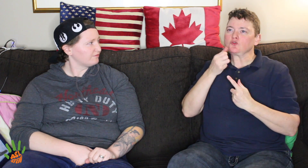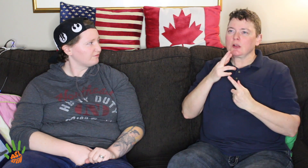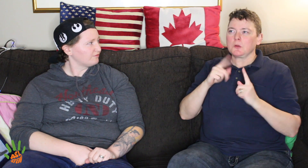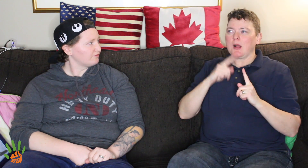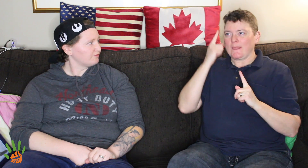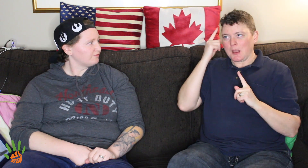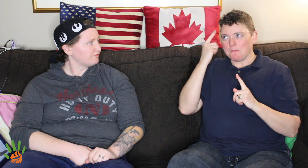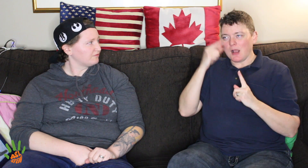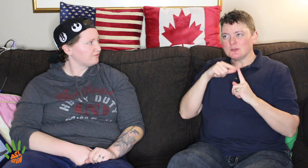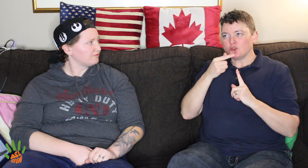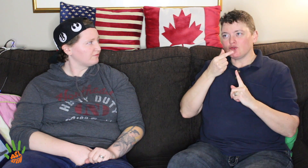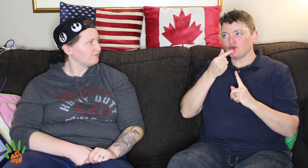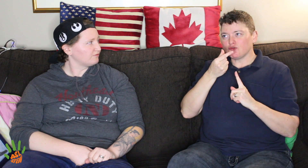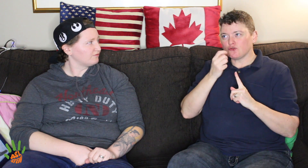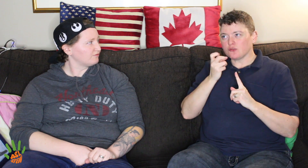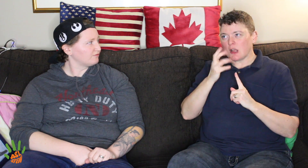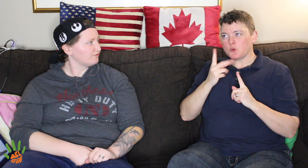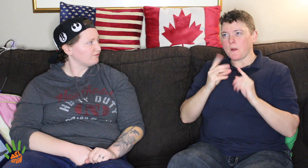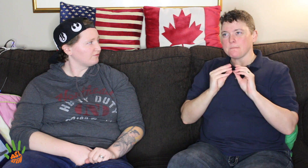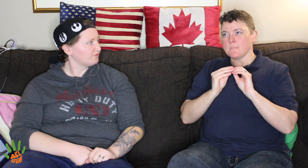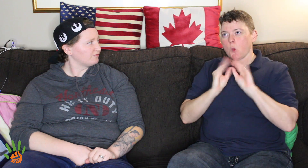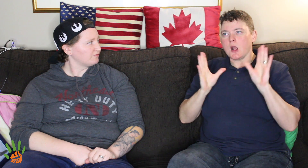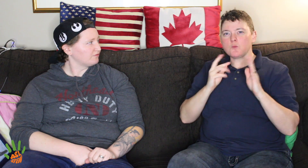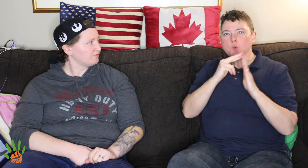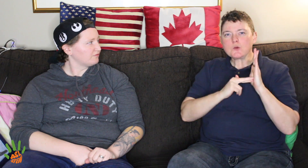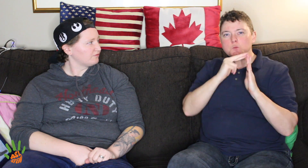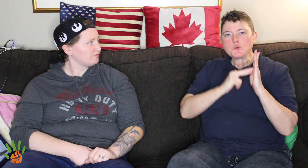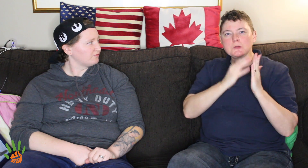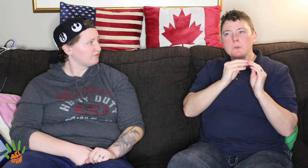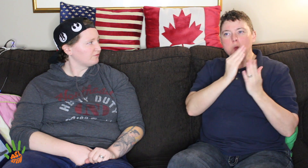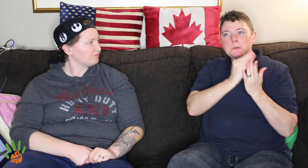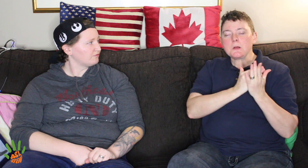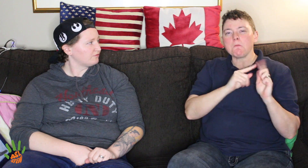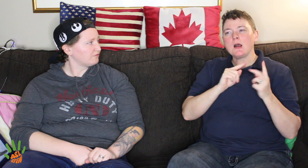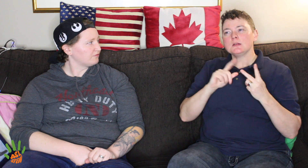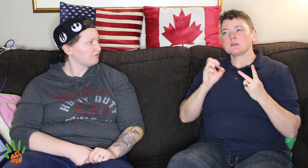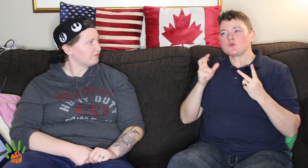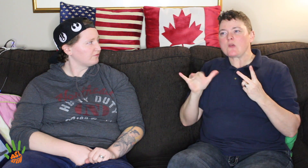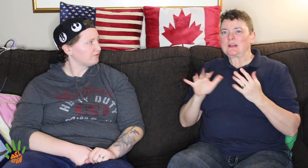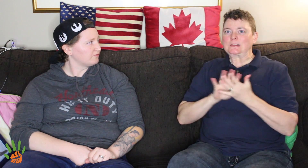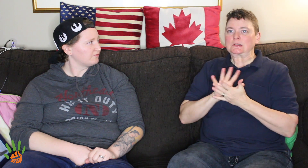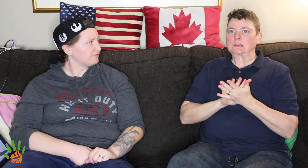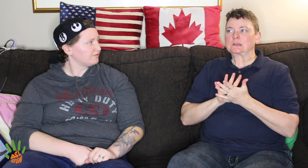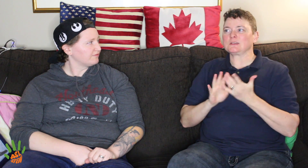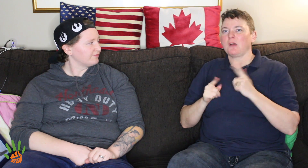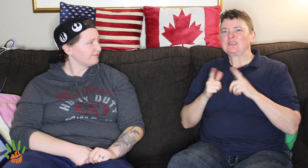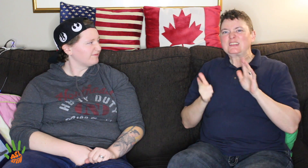With gender, I think it's a little bit more clear considering what roles there are, but with sexuality that's a very kind of abstract....